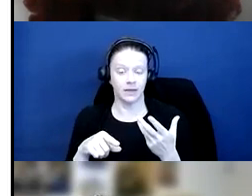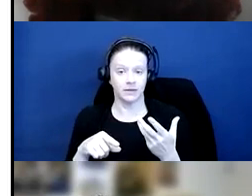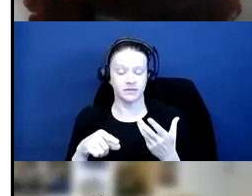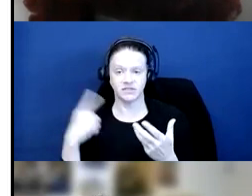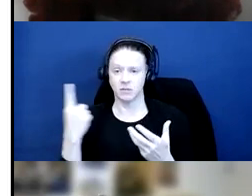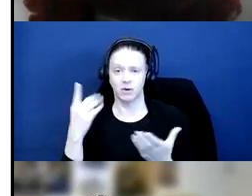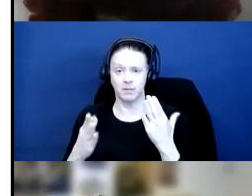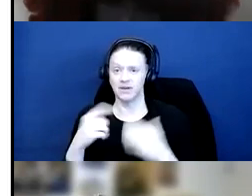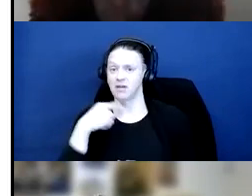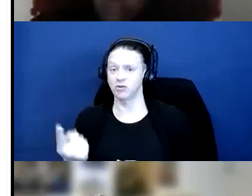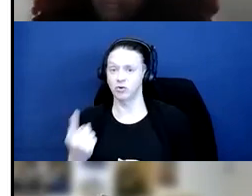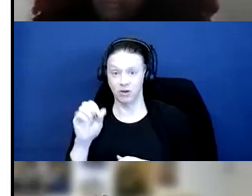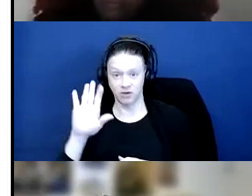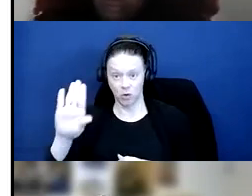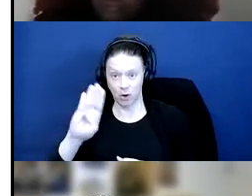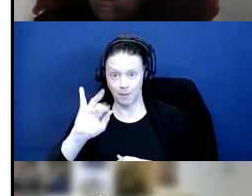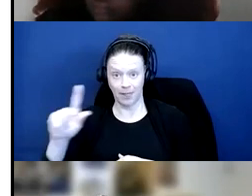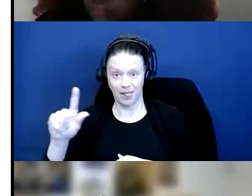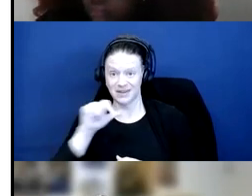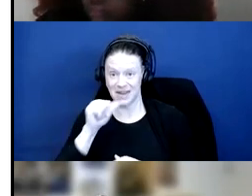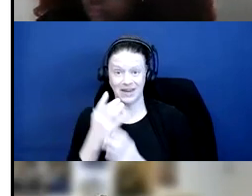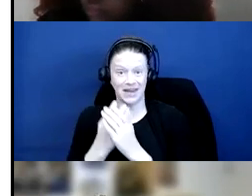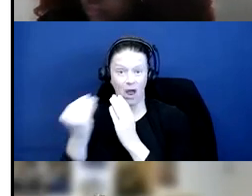if your bill didn't make it out of committee by a certain time